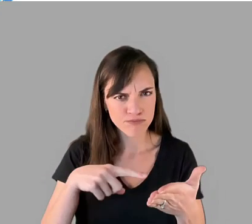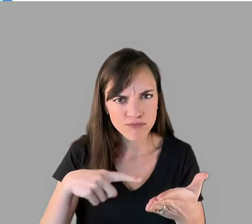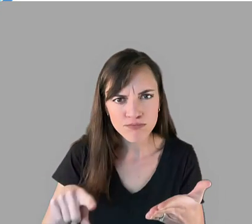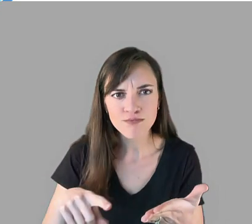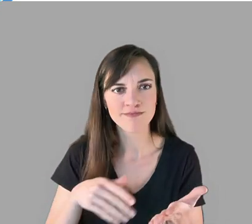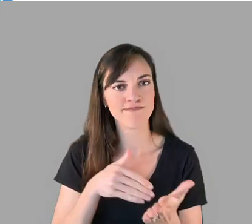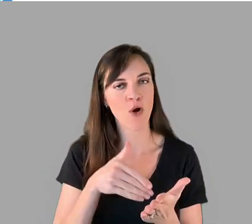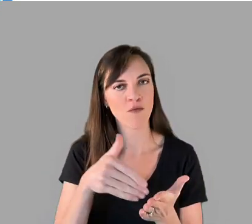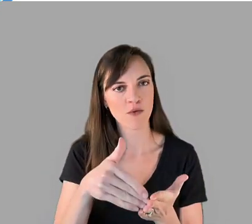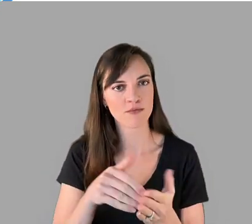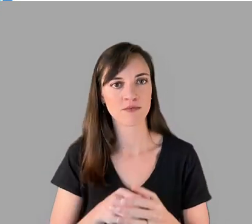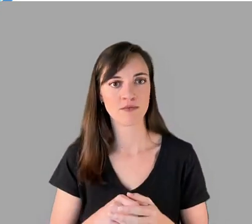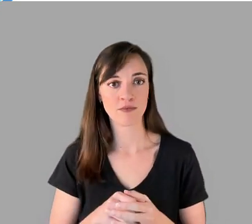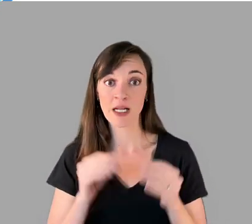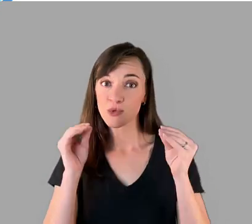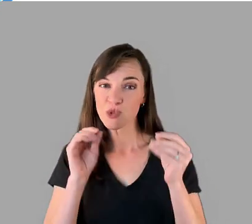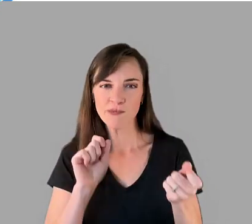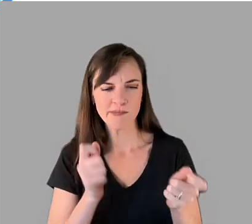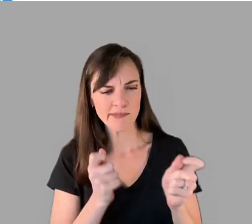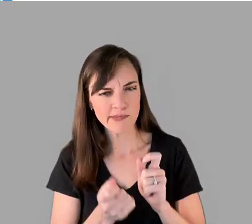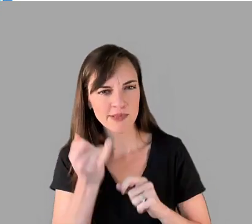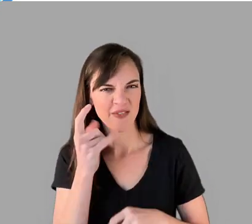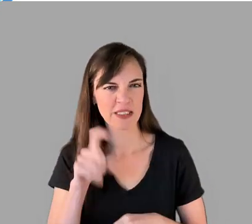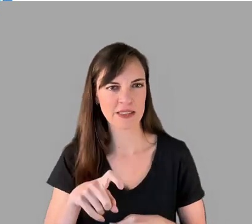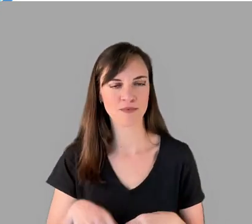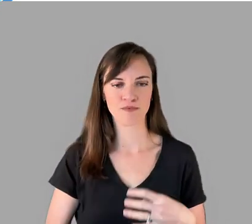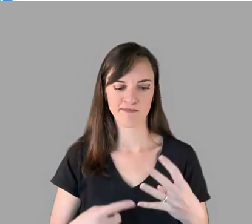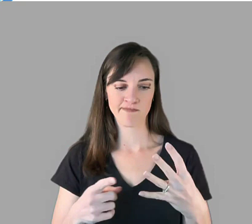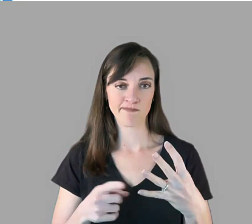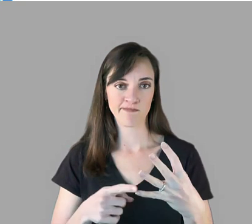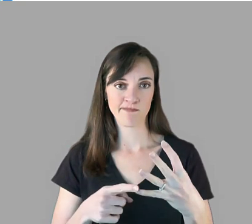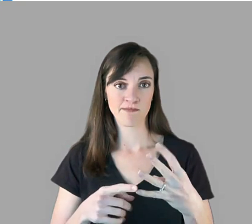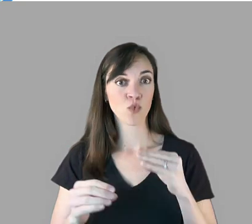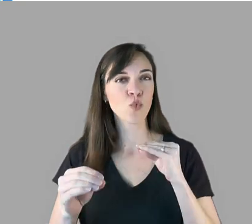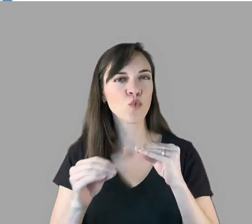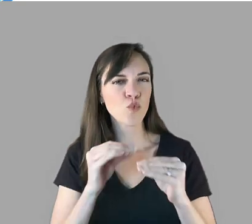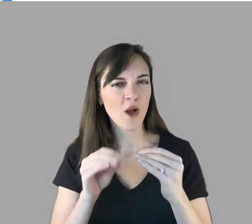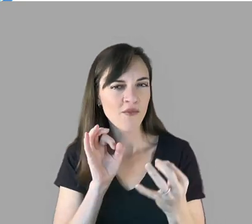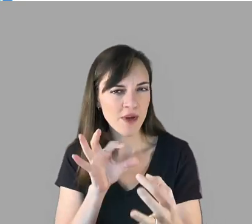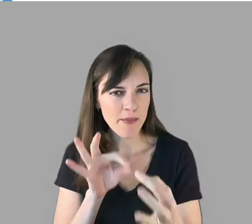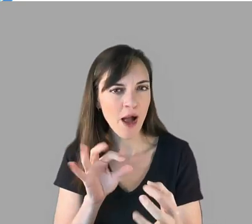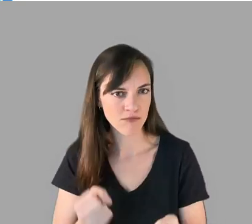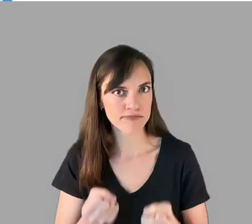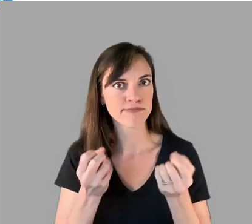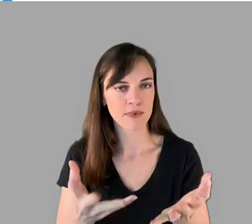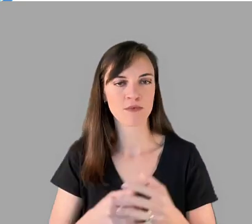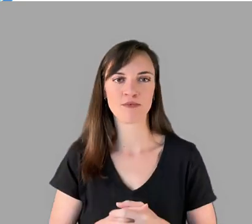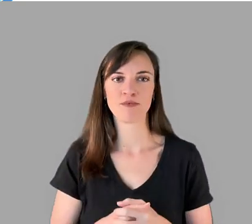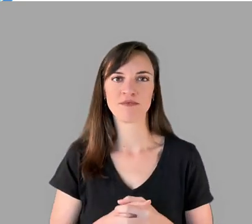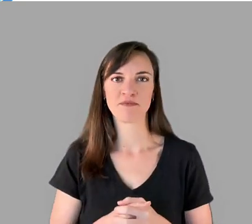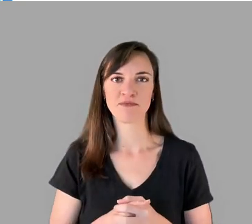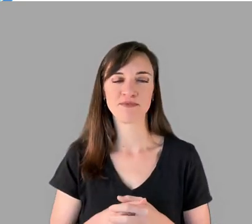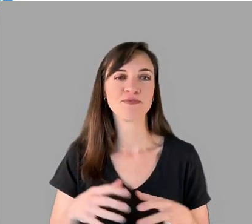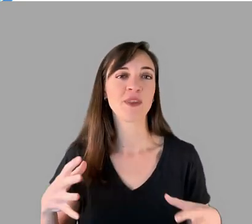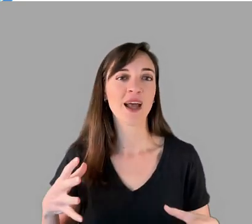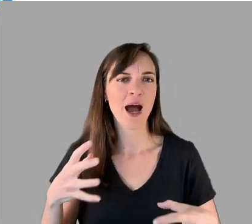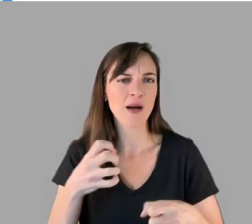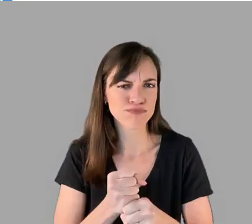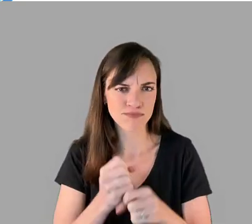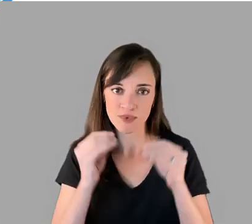corrective feedback. This level of instruction is often referred to as tier 3 intervention.